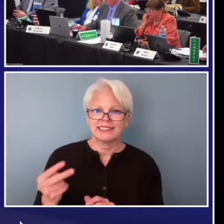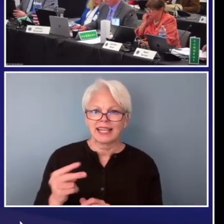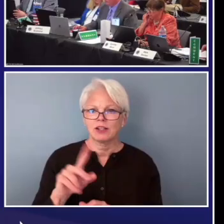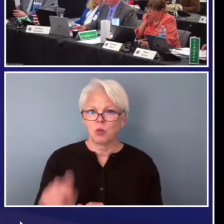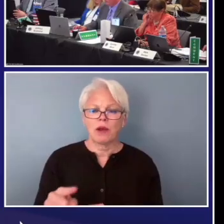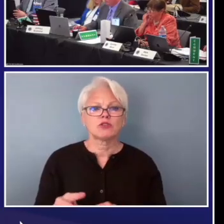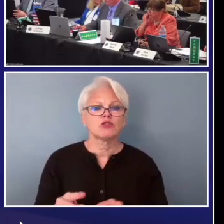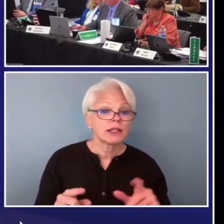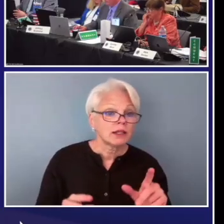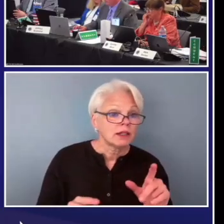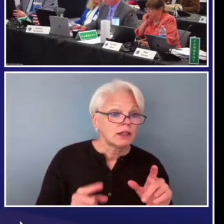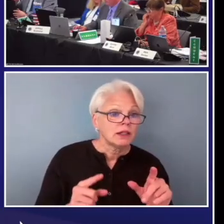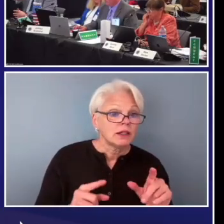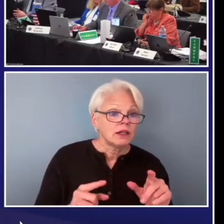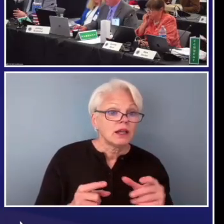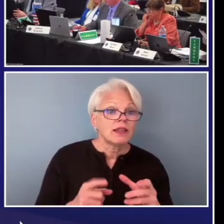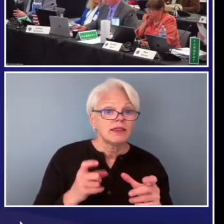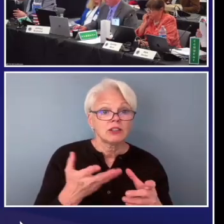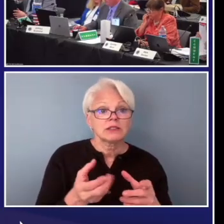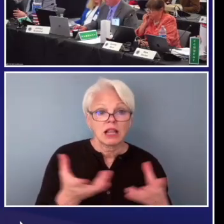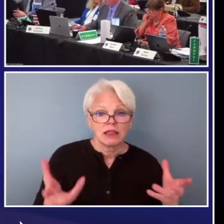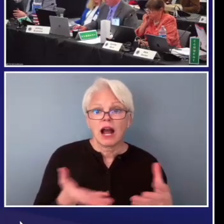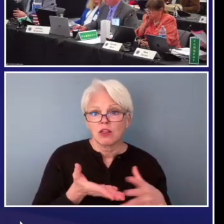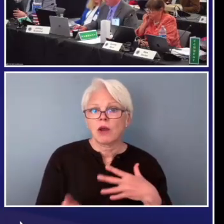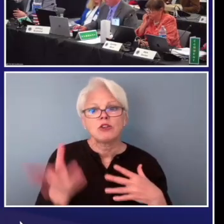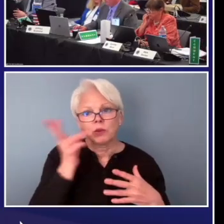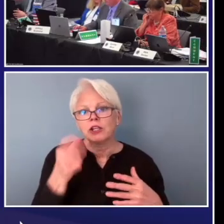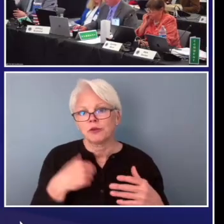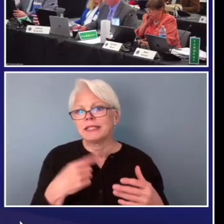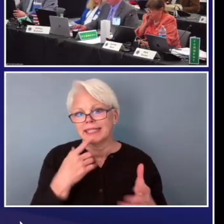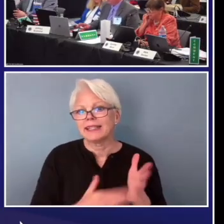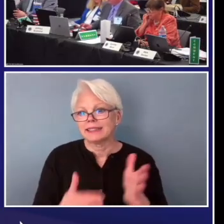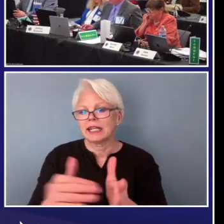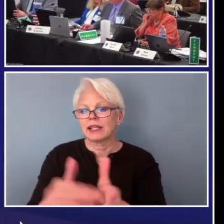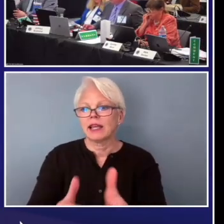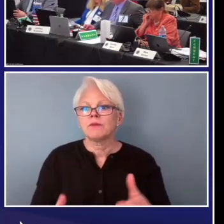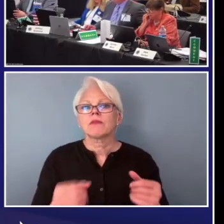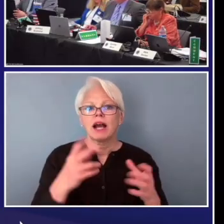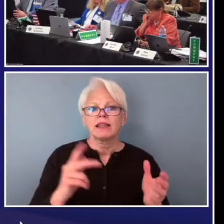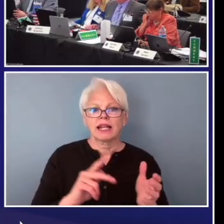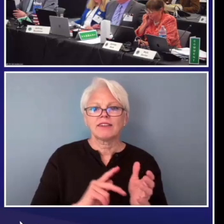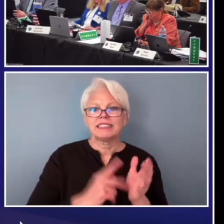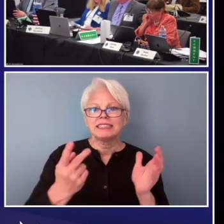and there's a lot throughout, and you'll hear me say this, um, sort of continually. There's a lot of double negatives in the drafting,